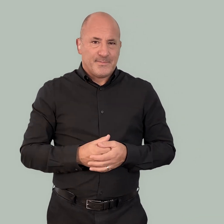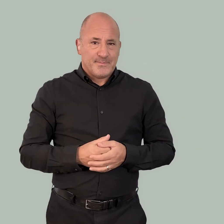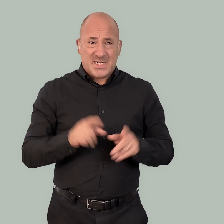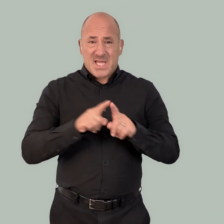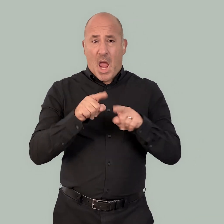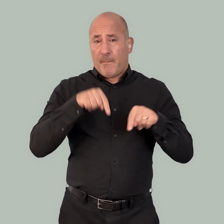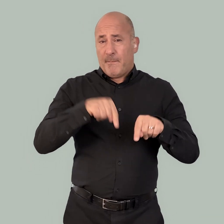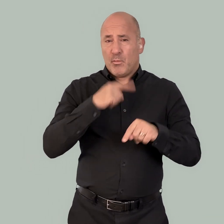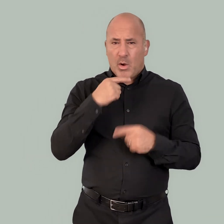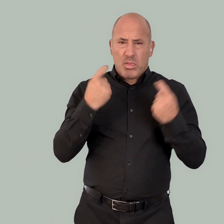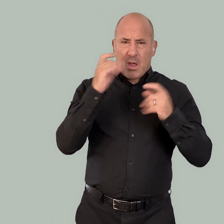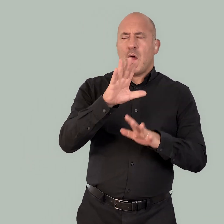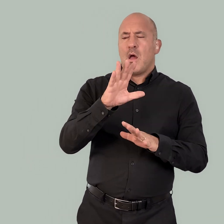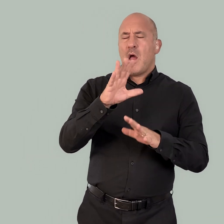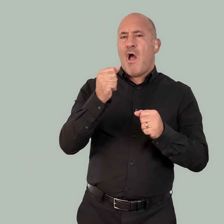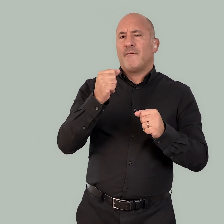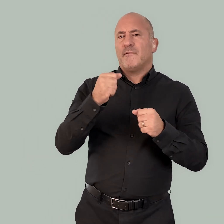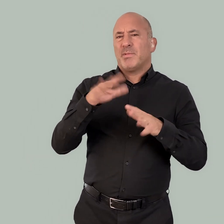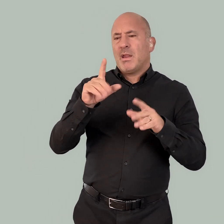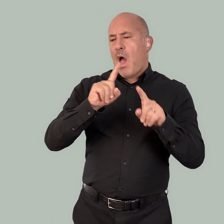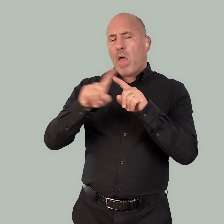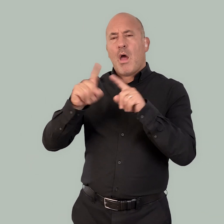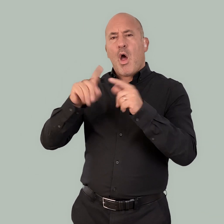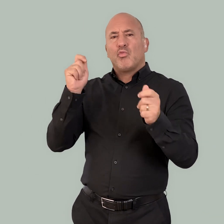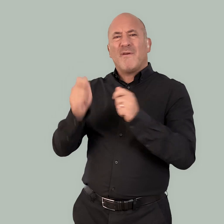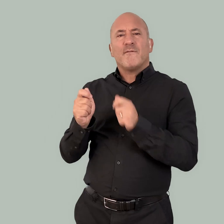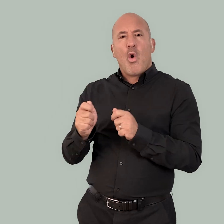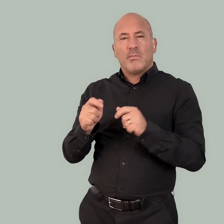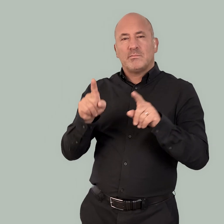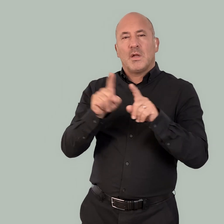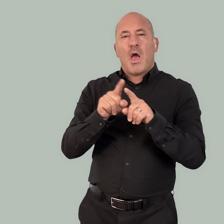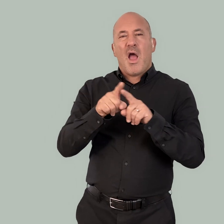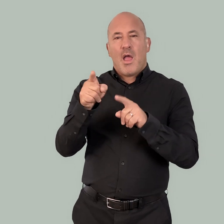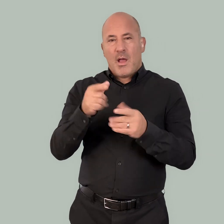The Review will take account of other reforms announced